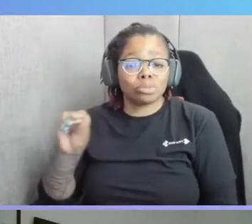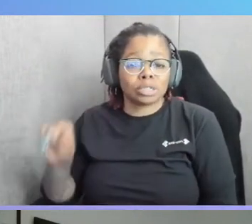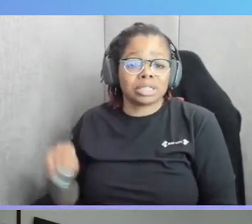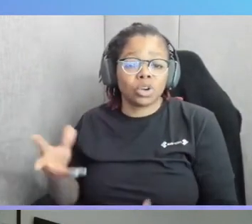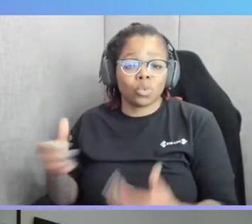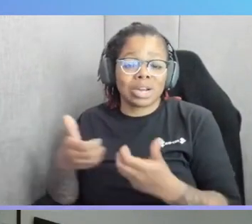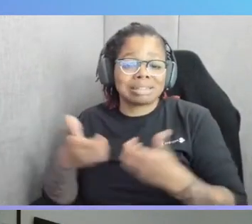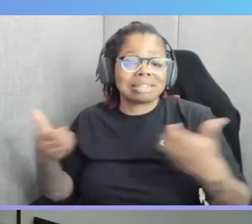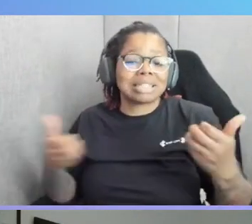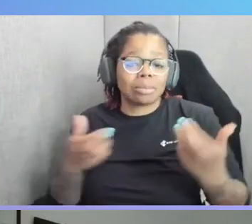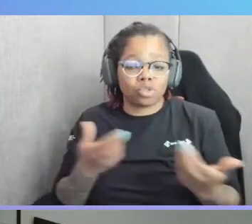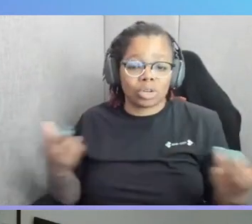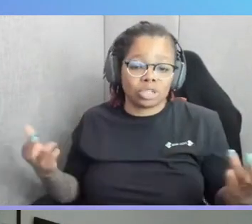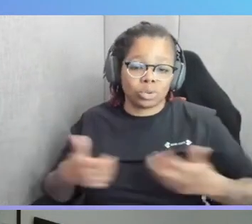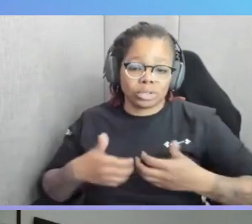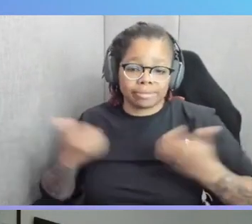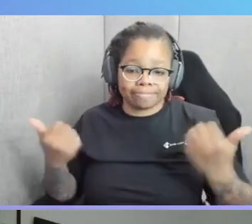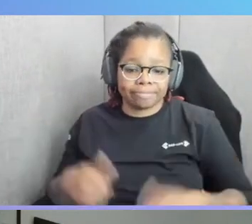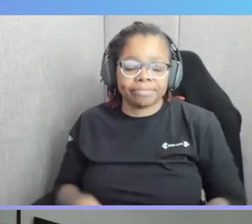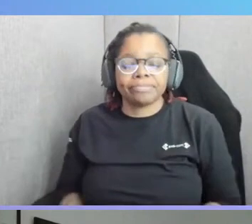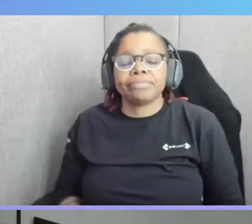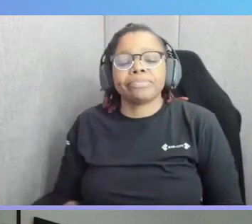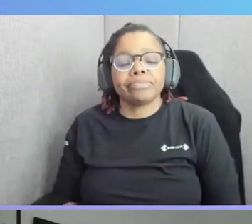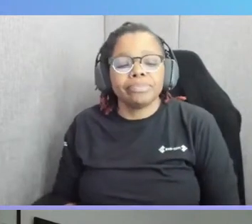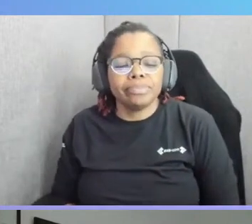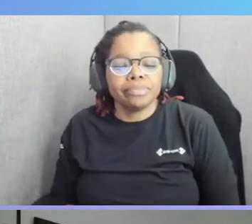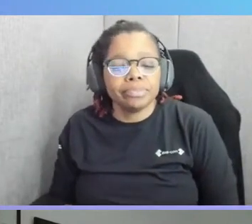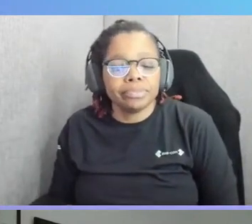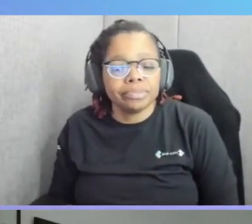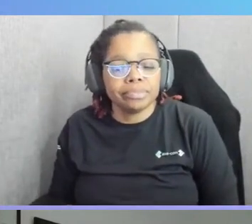things in a separate resource. And there's, um, this. Yep. I